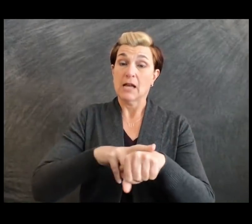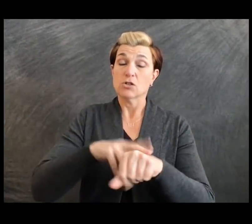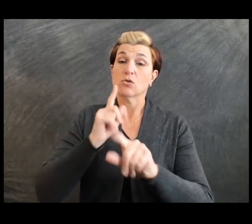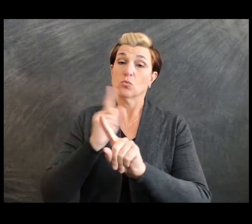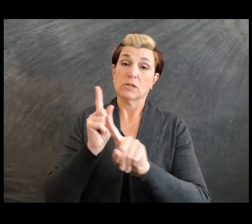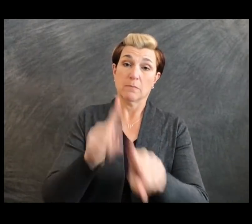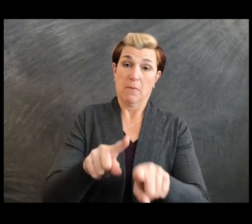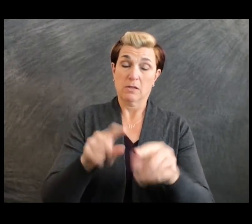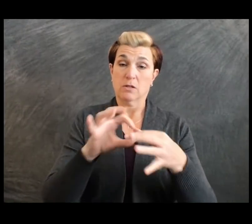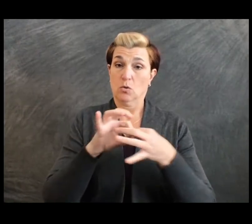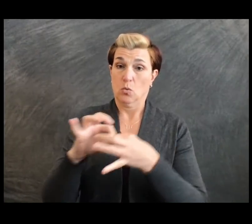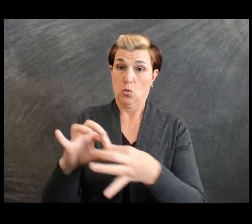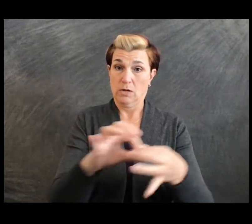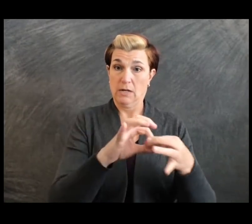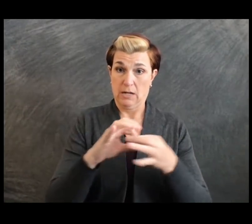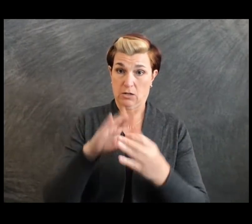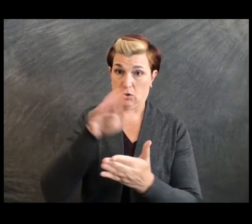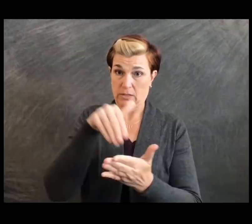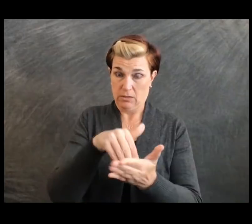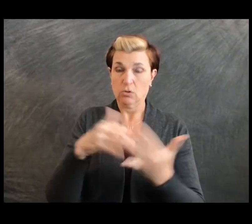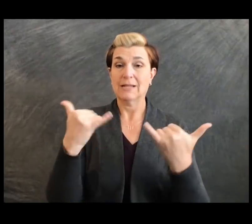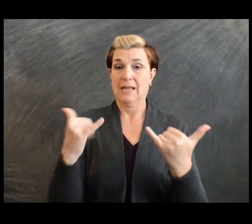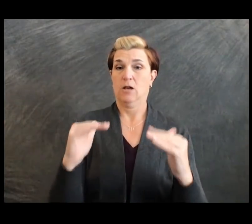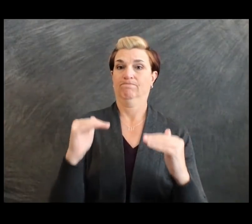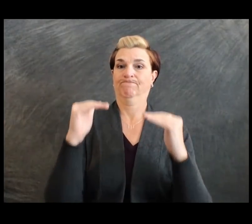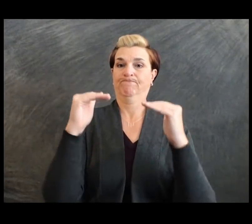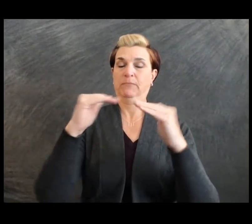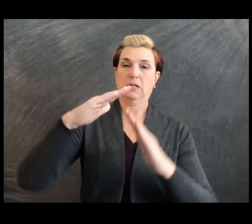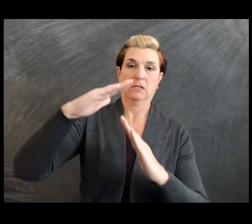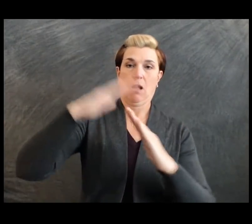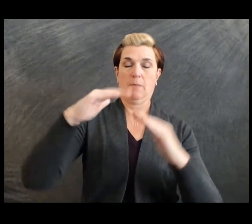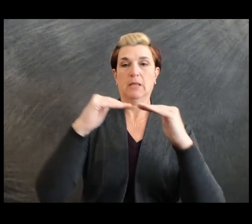that's your highest level there's the nerve center of all of our